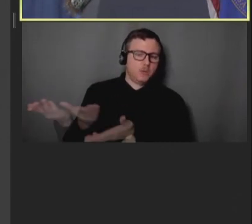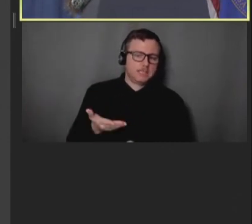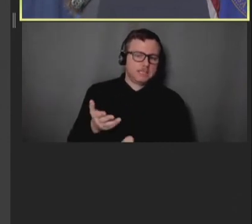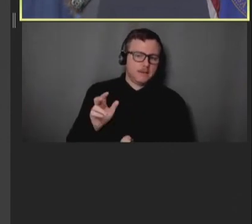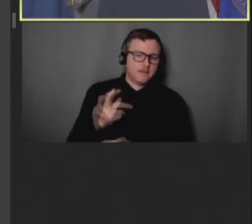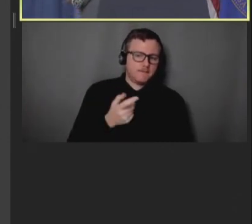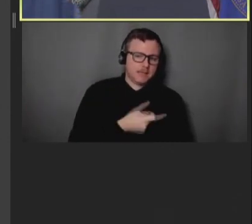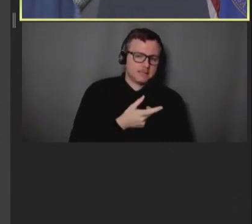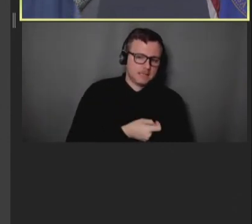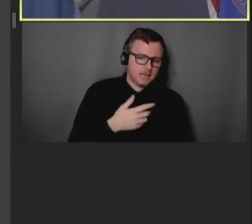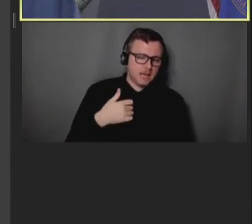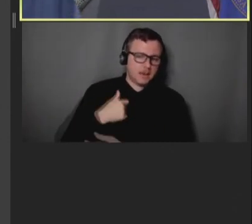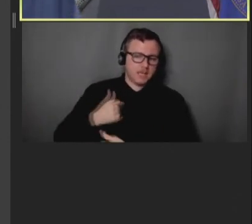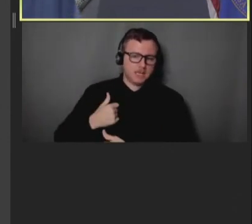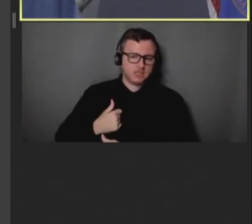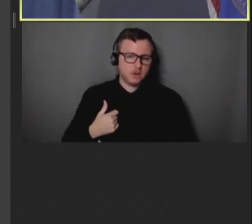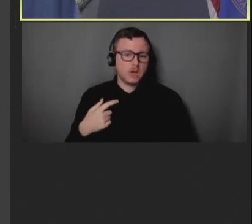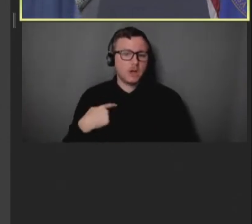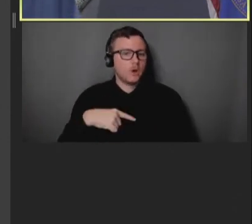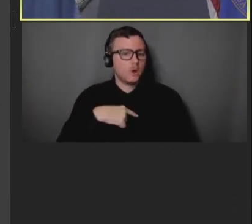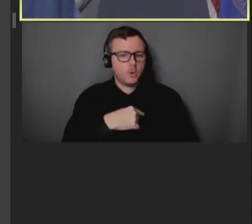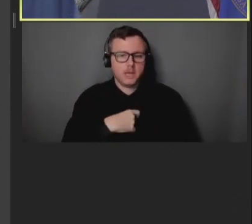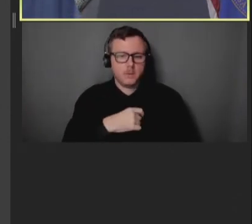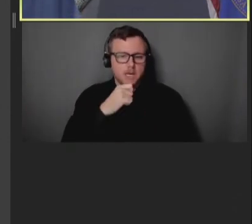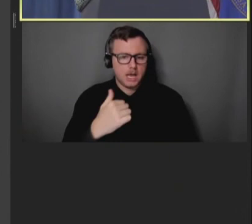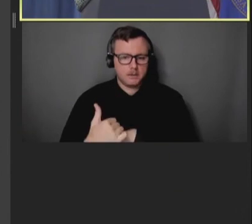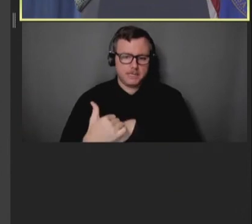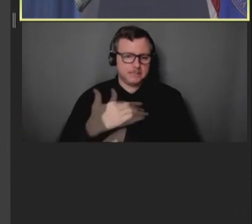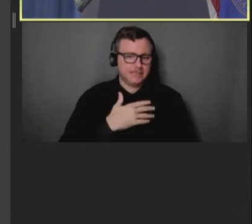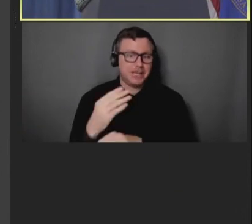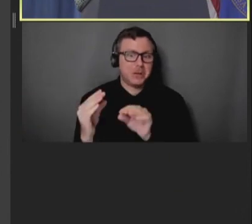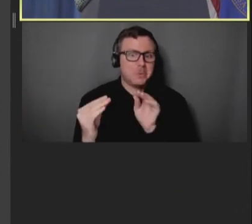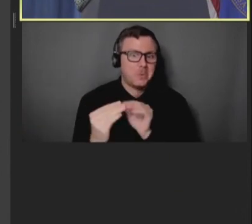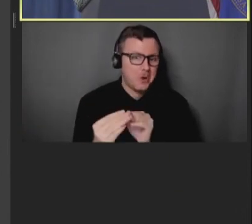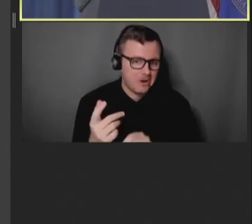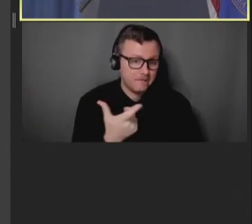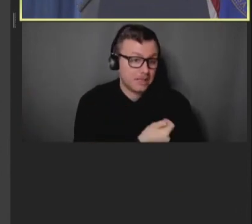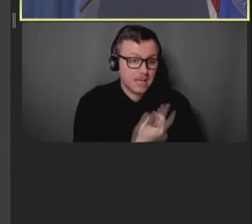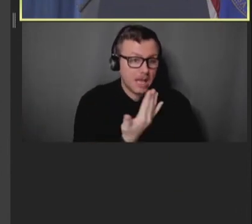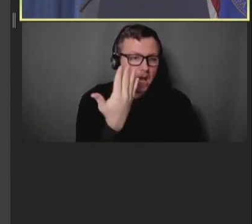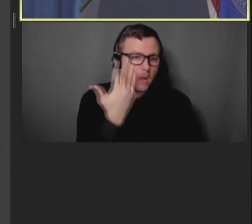my husband found out that we were not going to be sent any more, because we were going out of order.